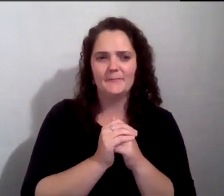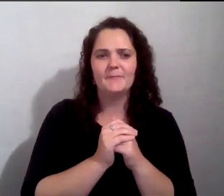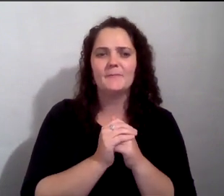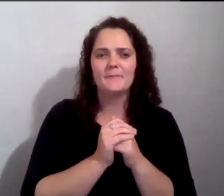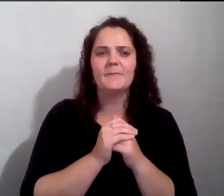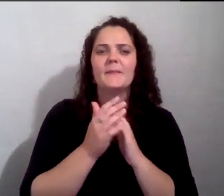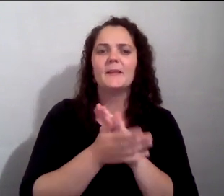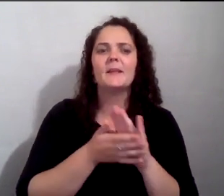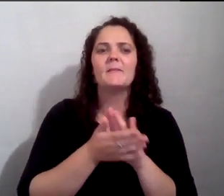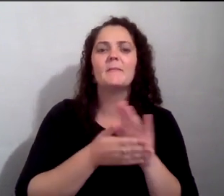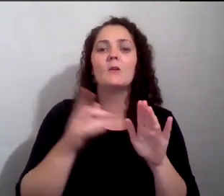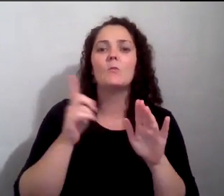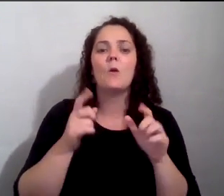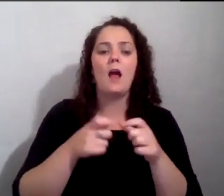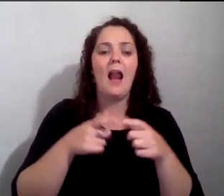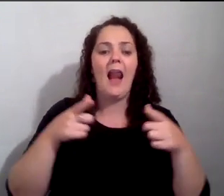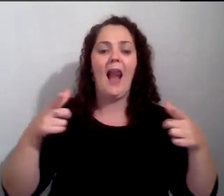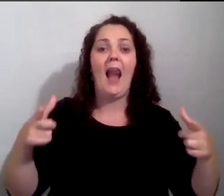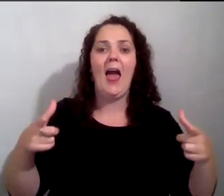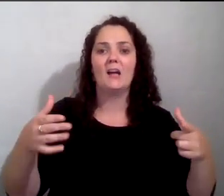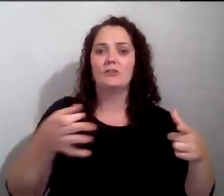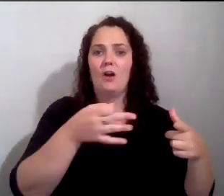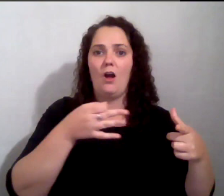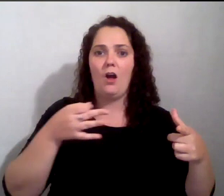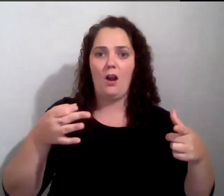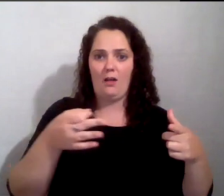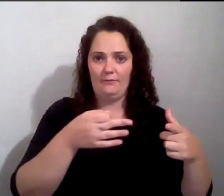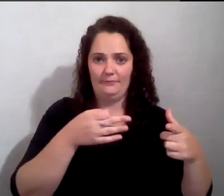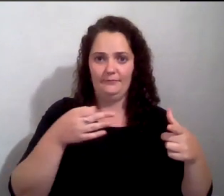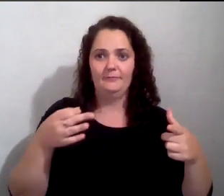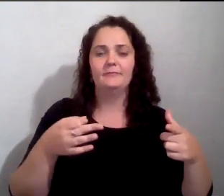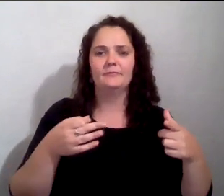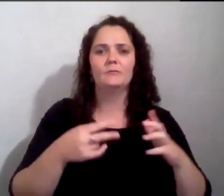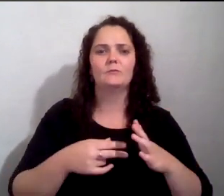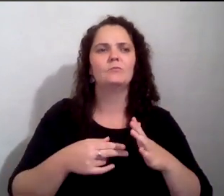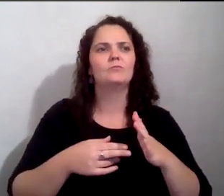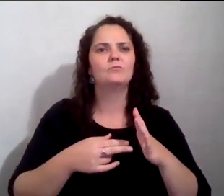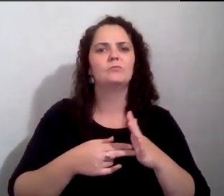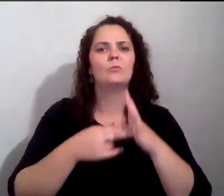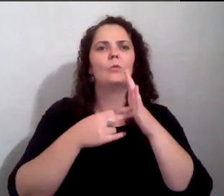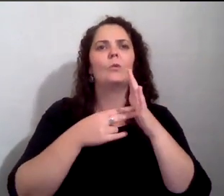of these paintings. Now the seafaring people of the the island just picked